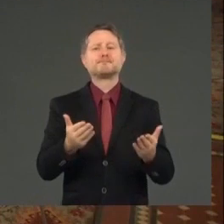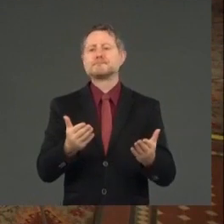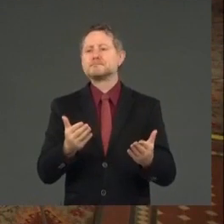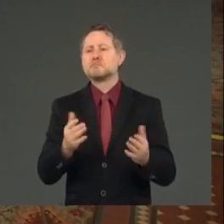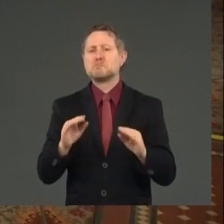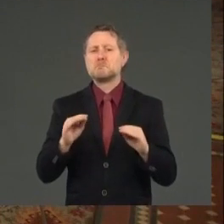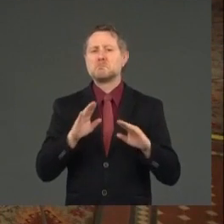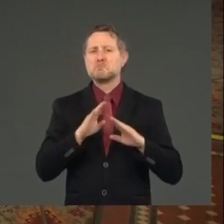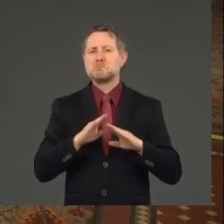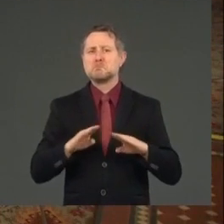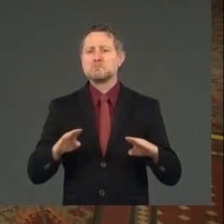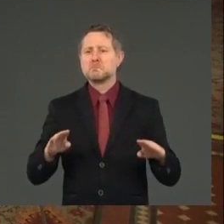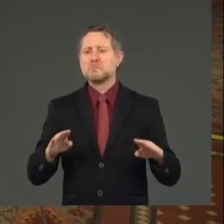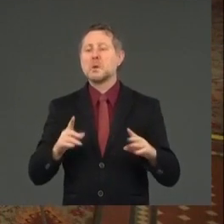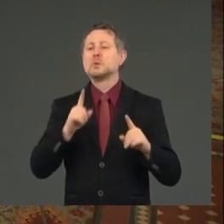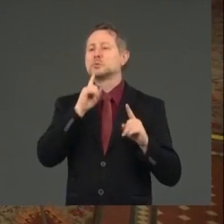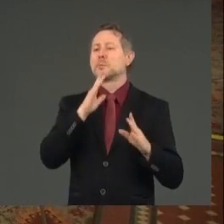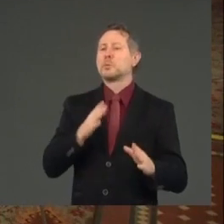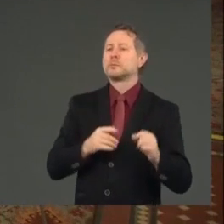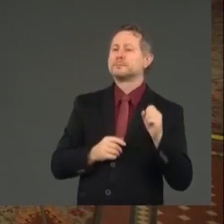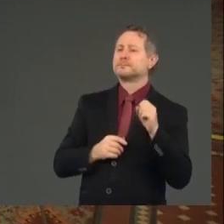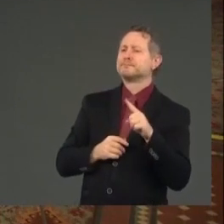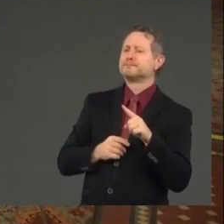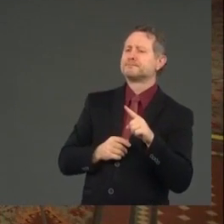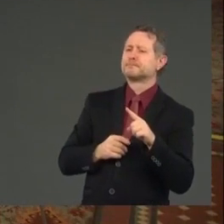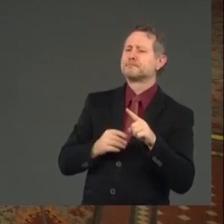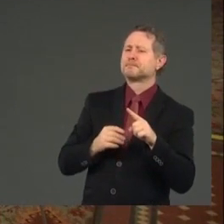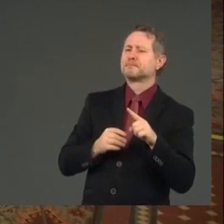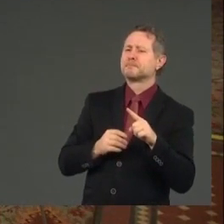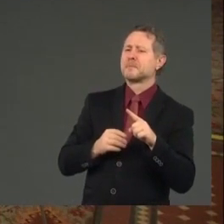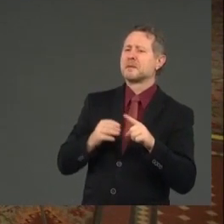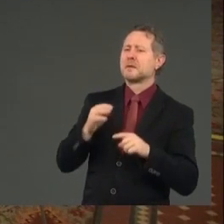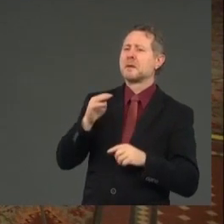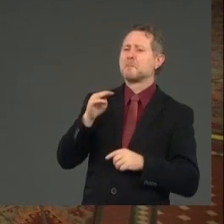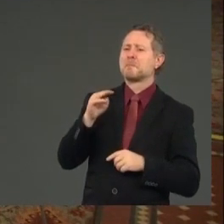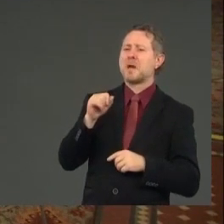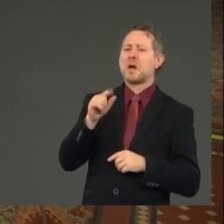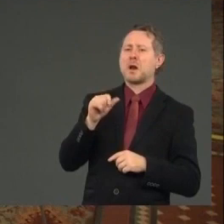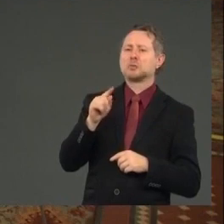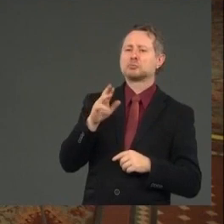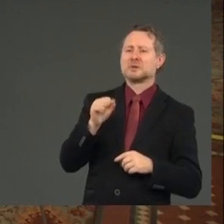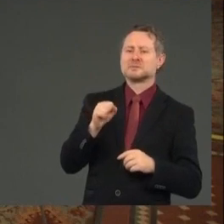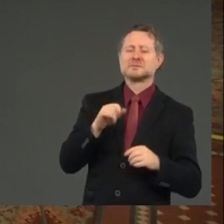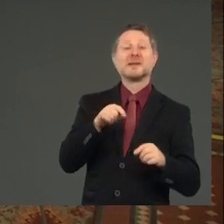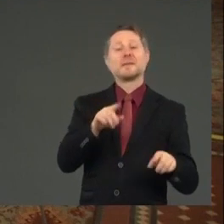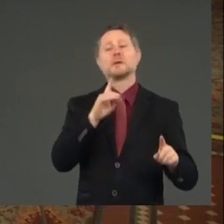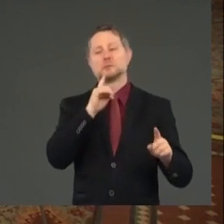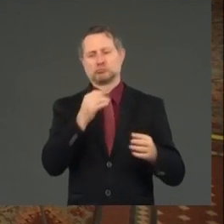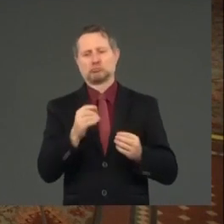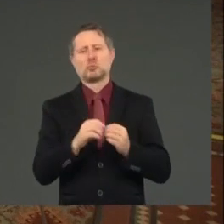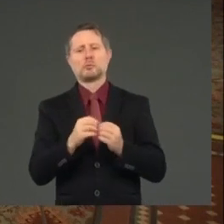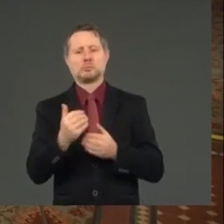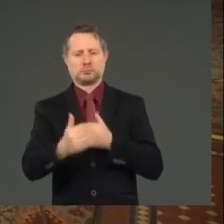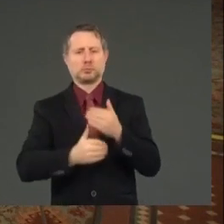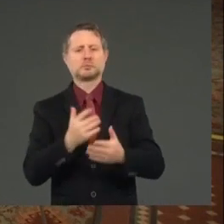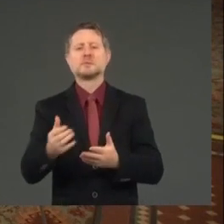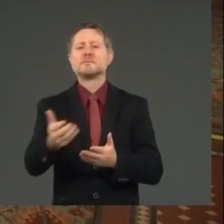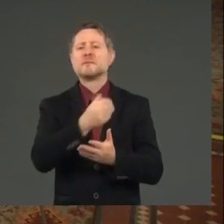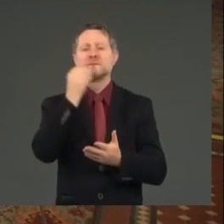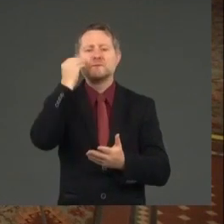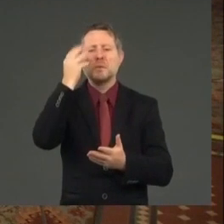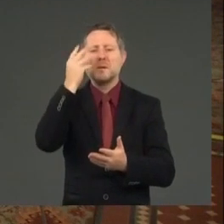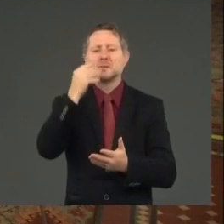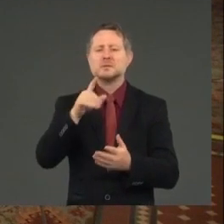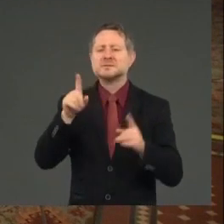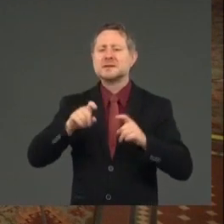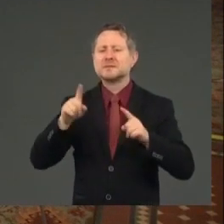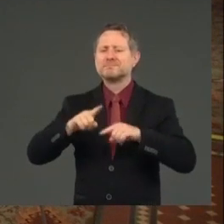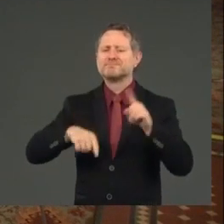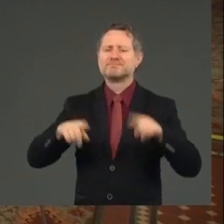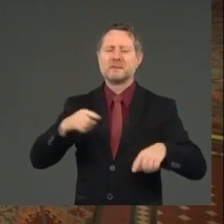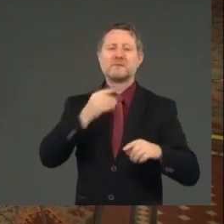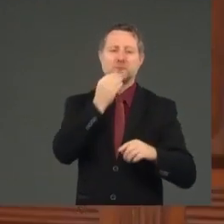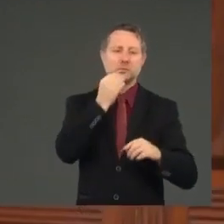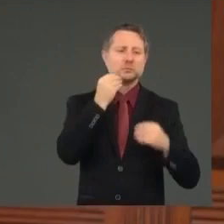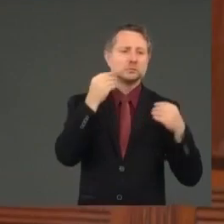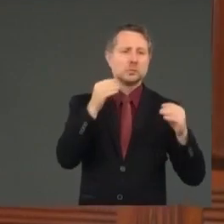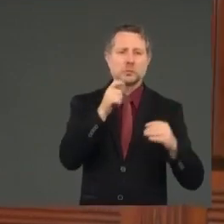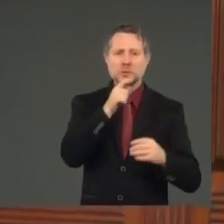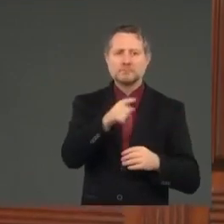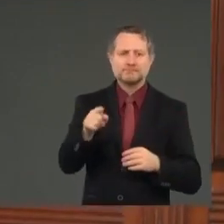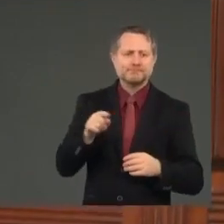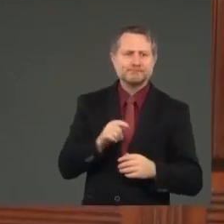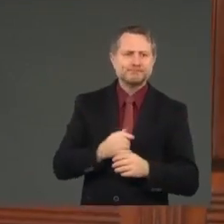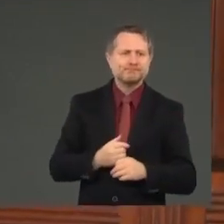THOSE RESULTS AS WELL.